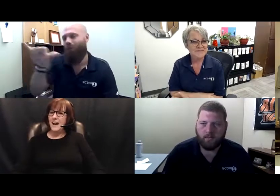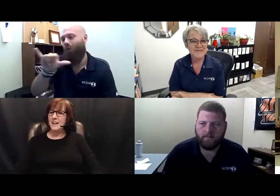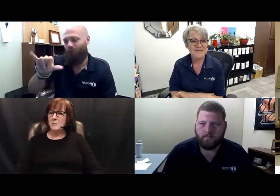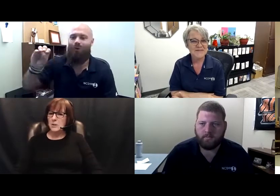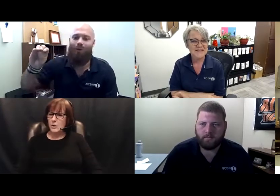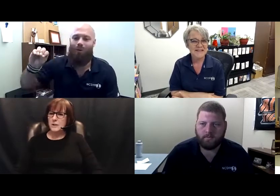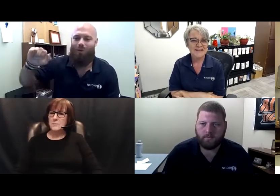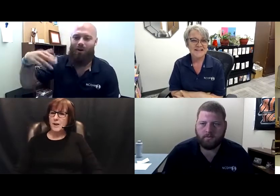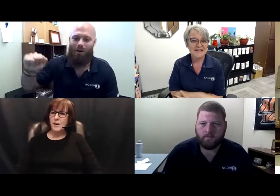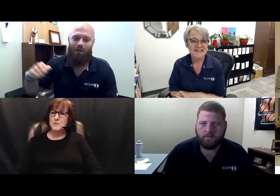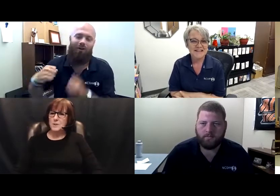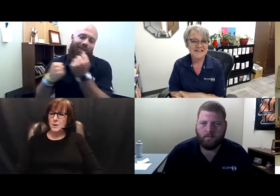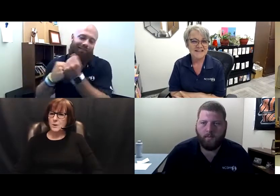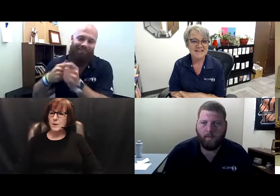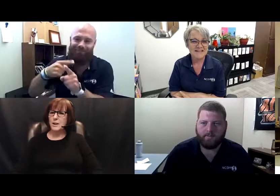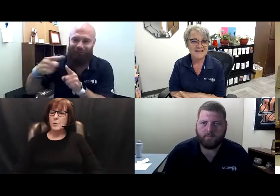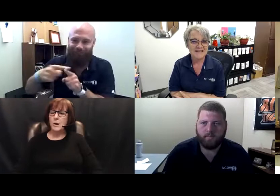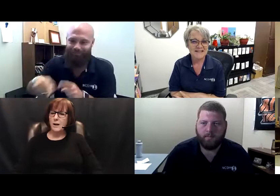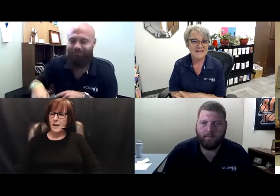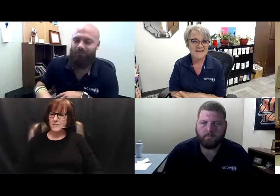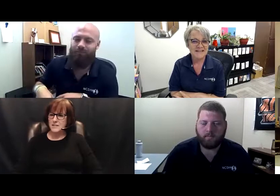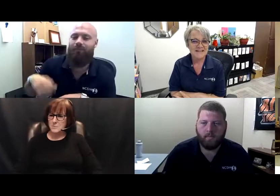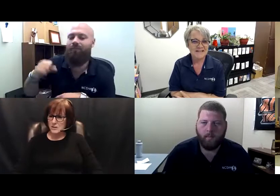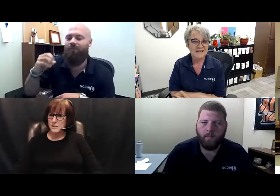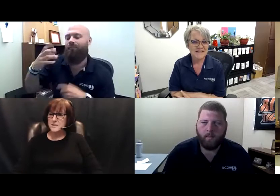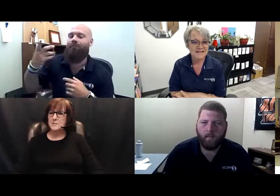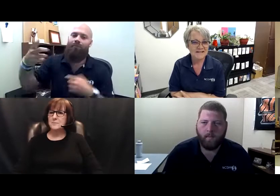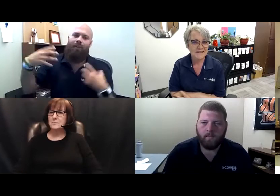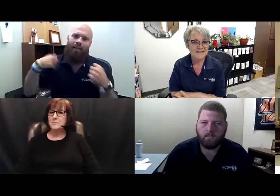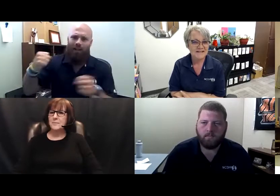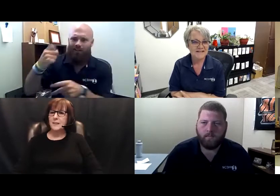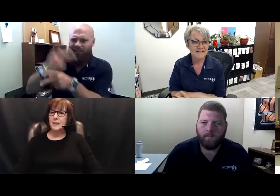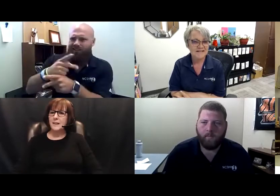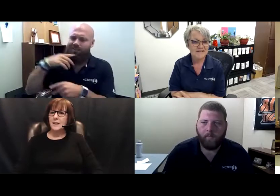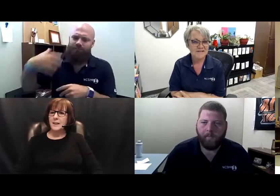Hi I'm Cody also an Omaha advocacy specialist.